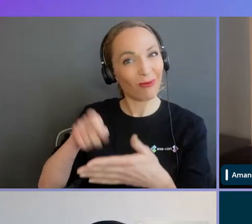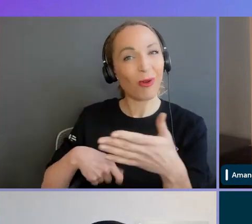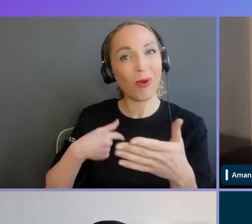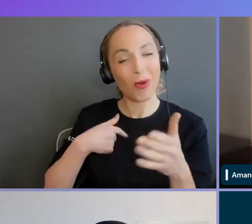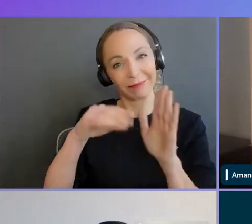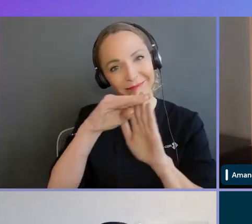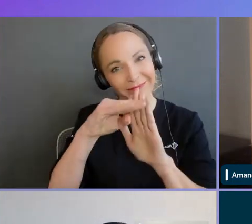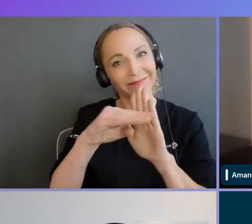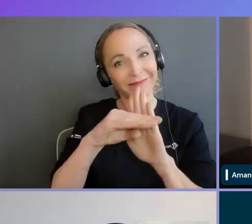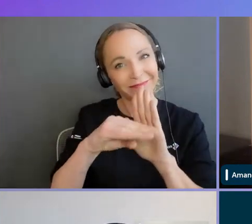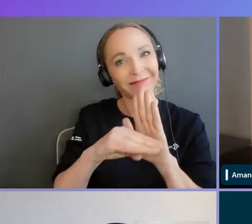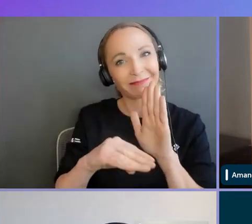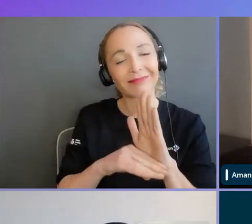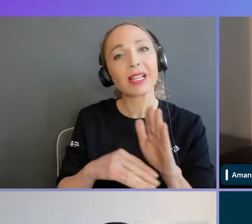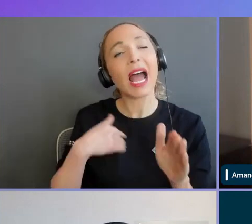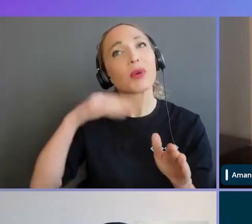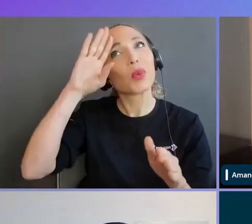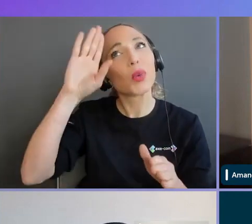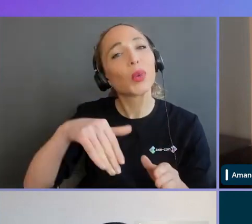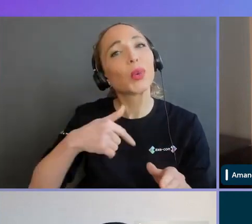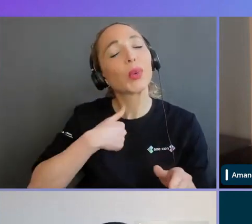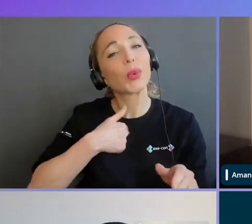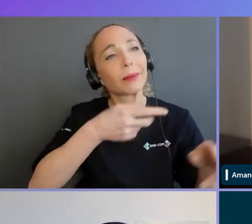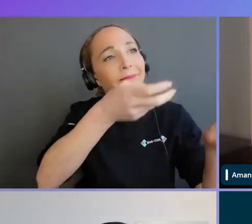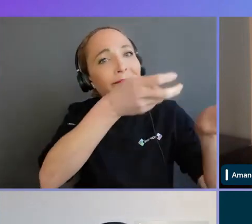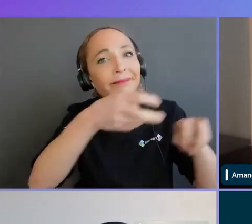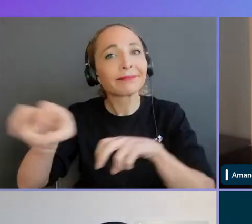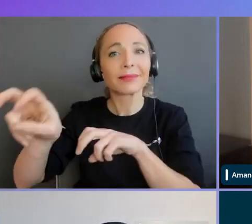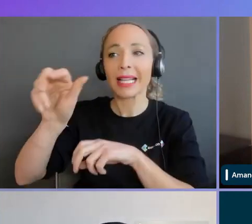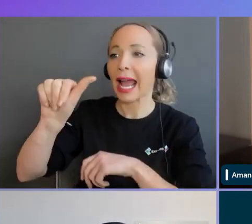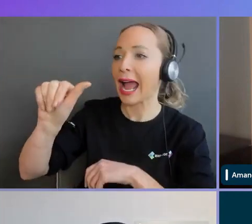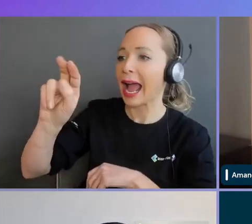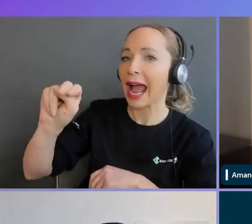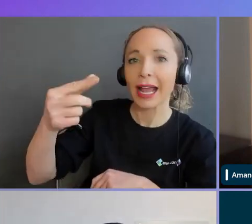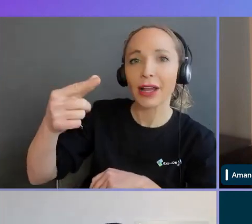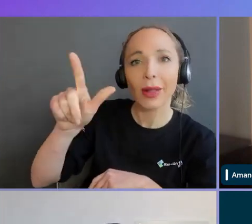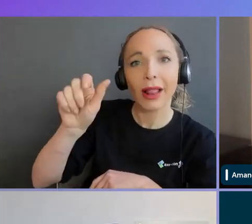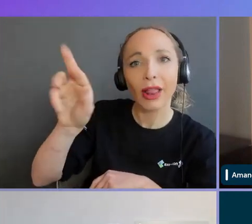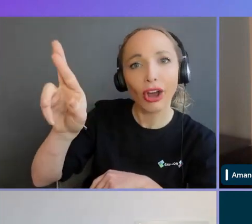and who implements that right now. Um, so I would write those